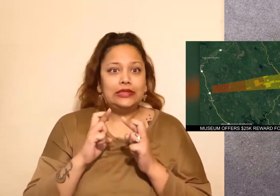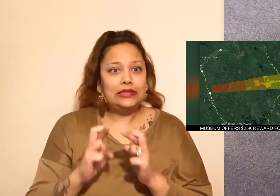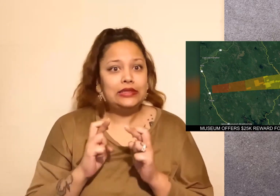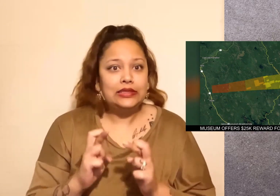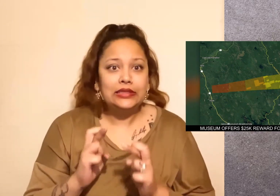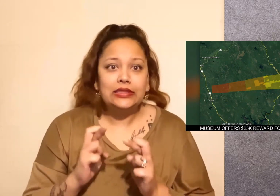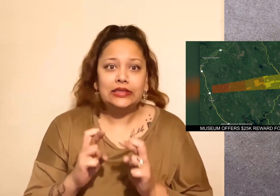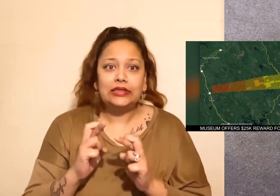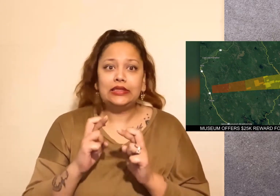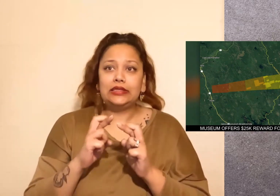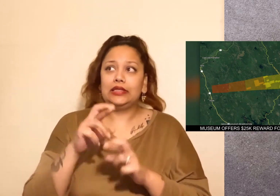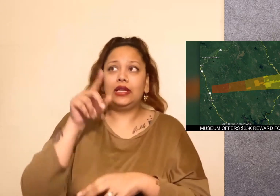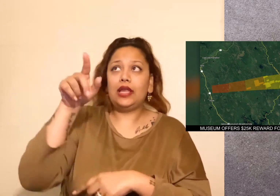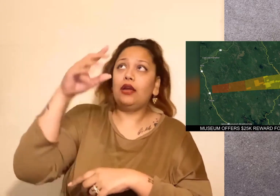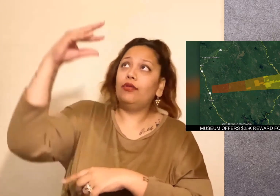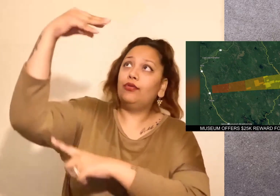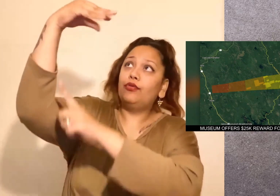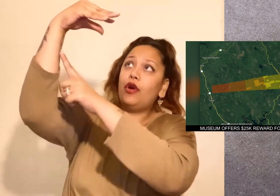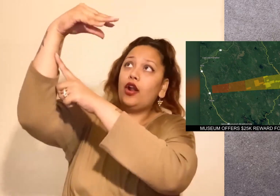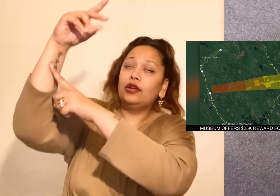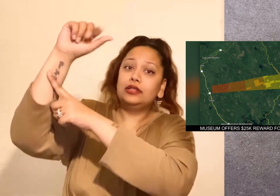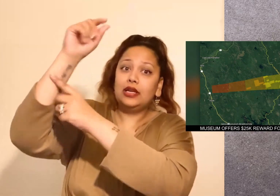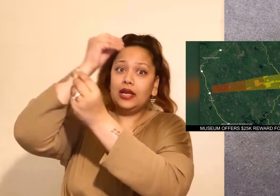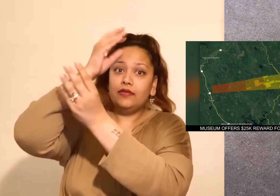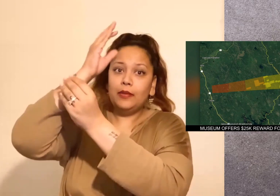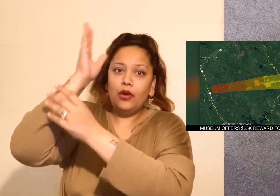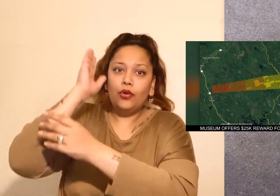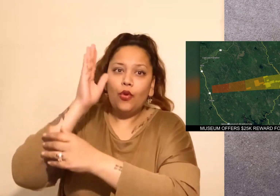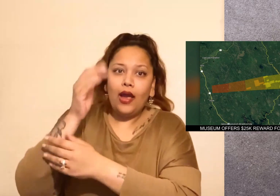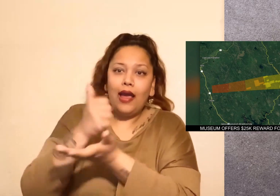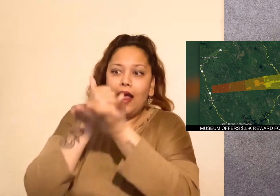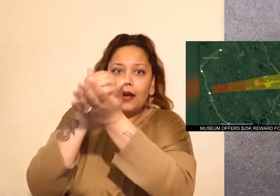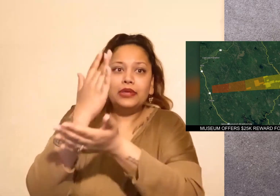officials at the museum are keeping their fingers crossed the radar data will help